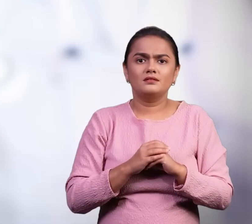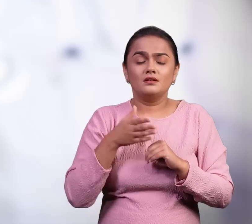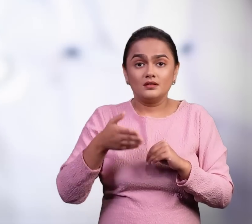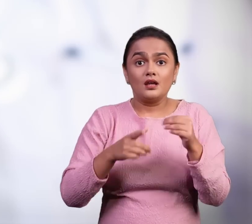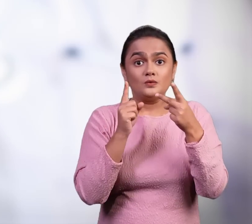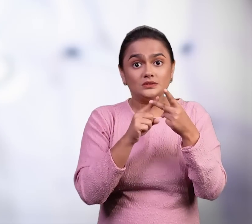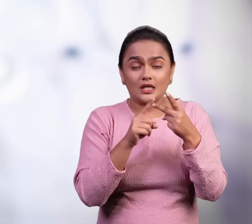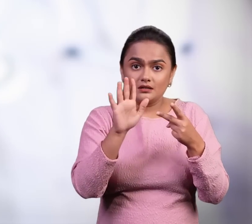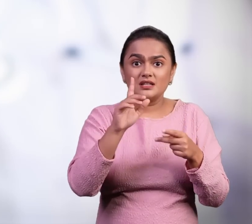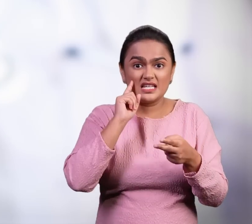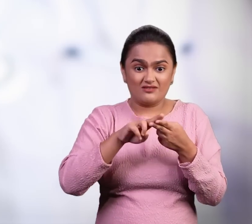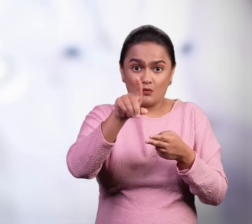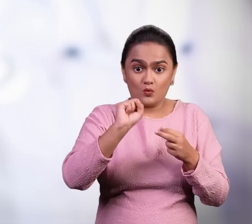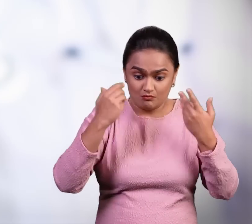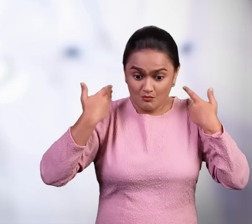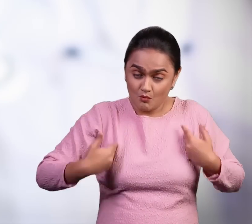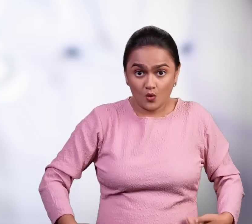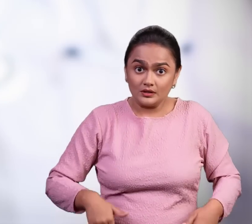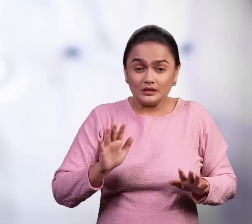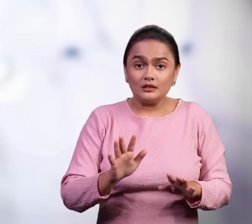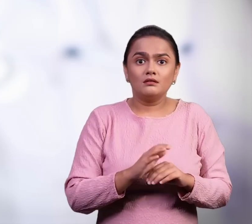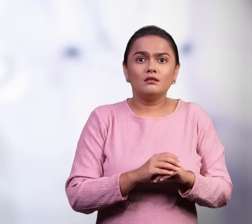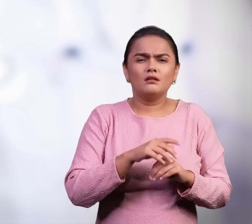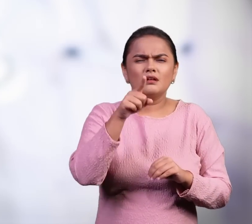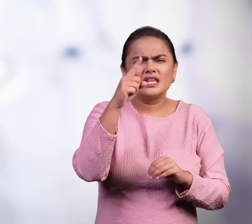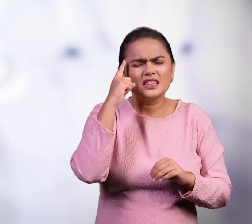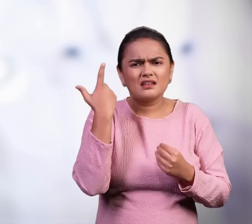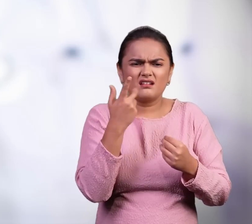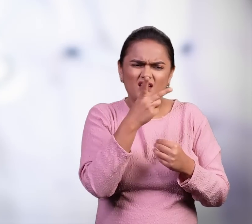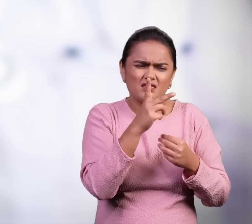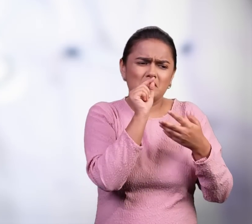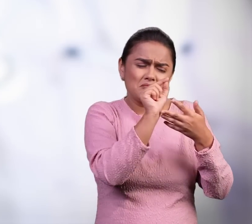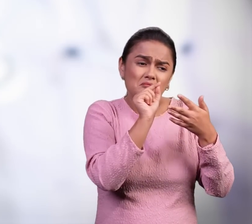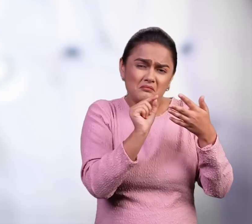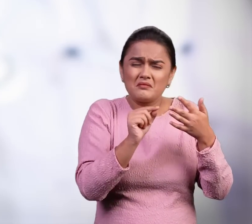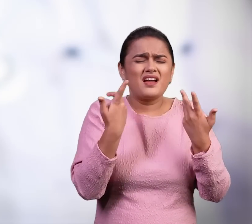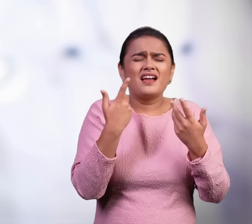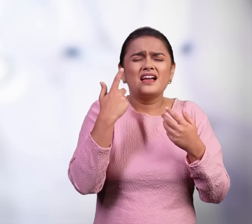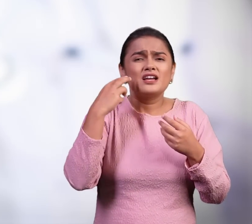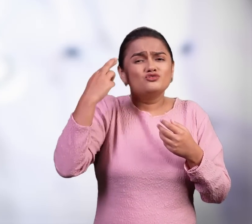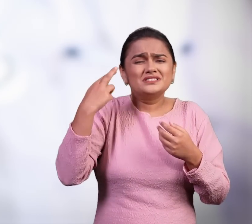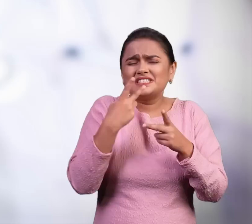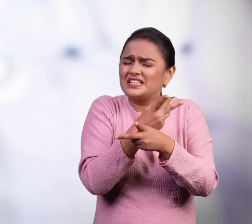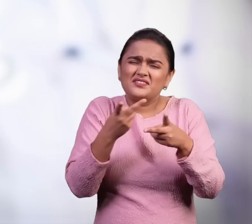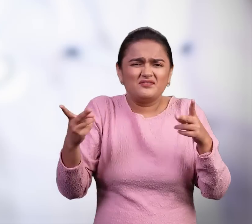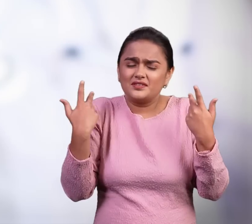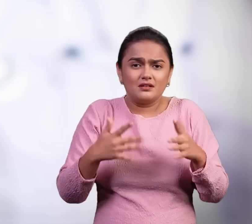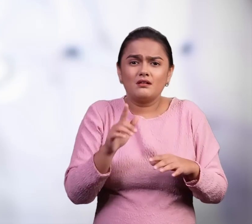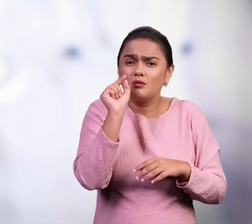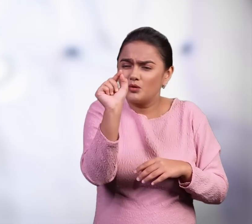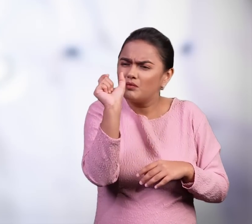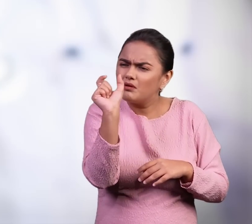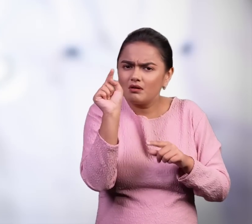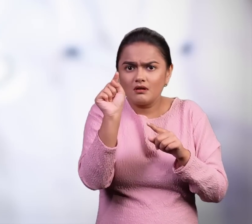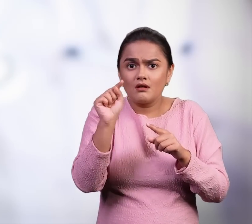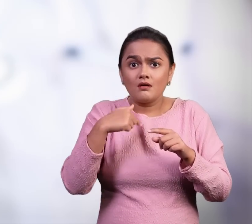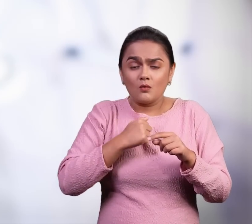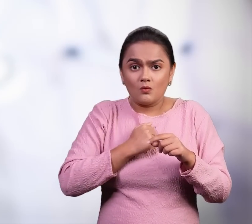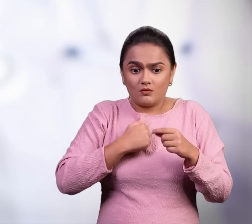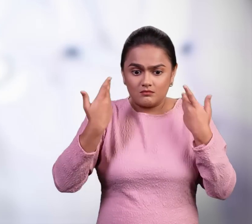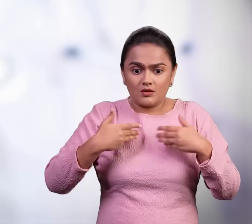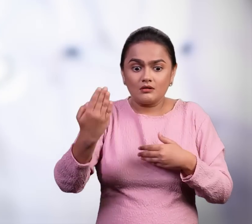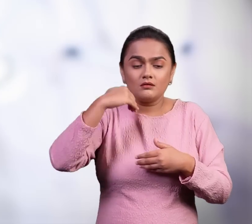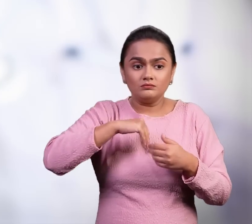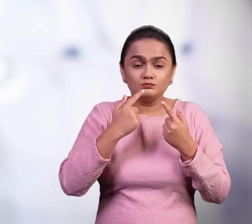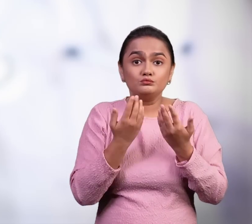Secondly, if you think the virus could enter your body for any reason,